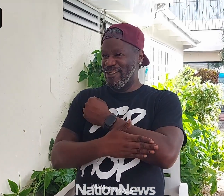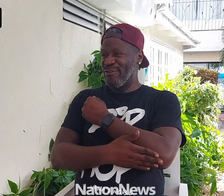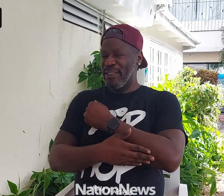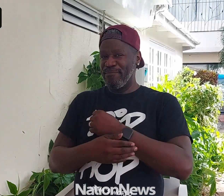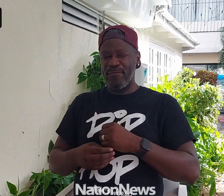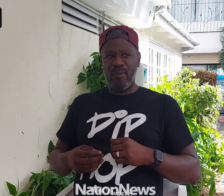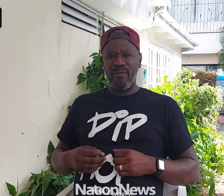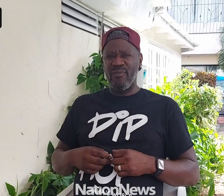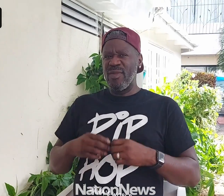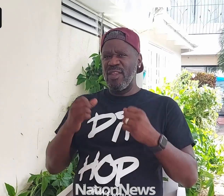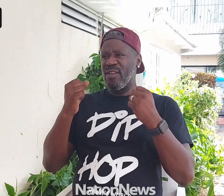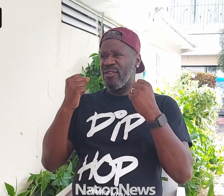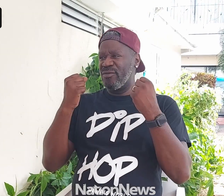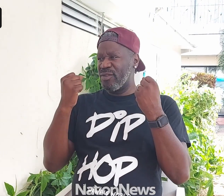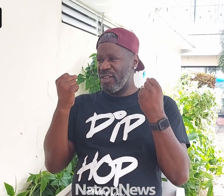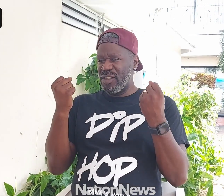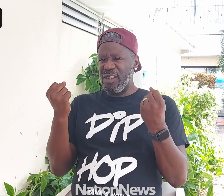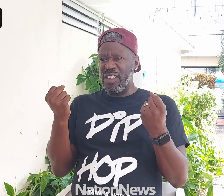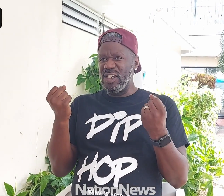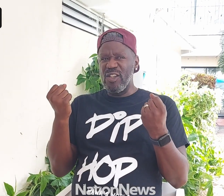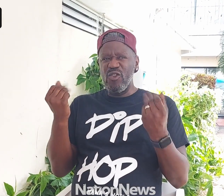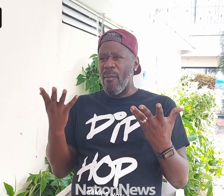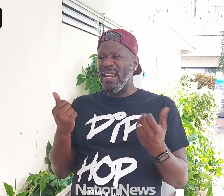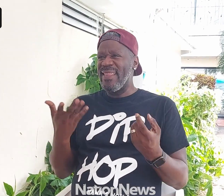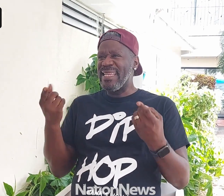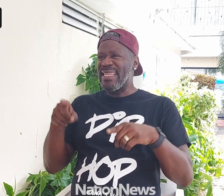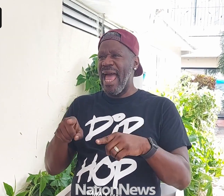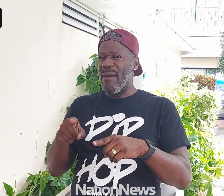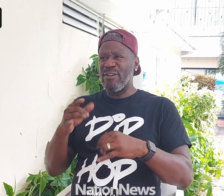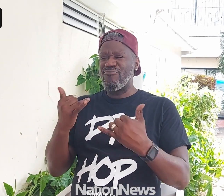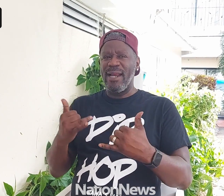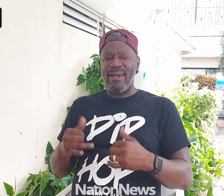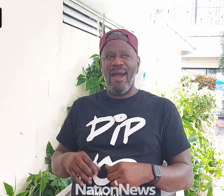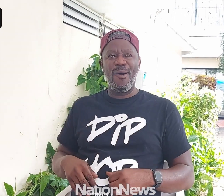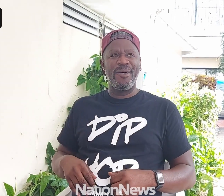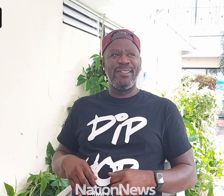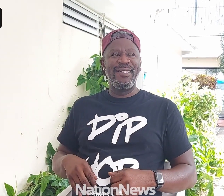you know everything pertaining to Barbados and the deaf Community here there's so many